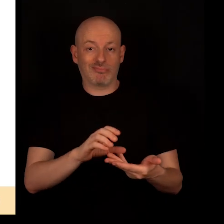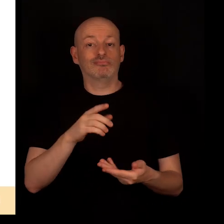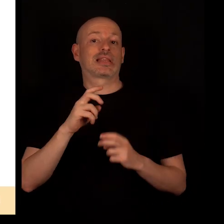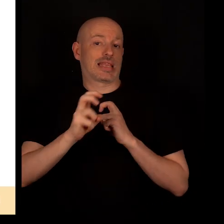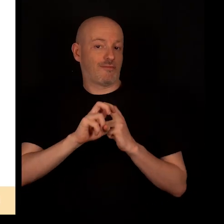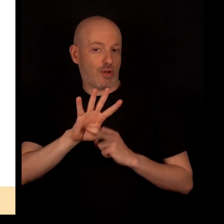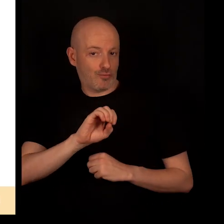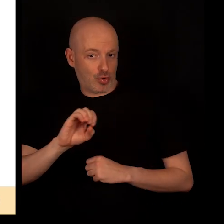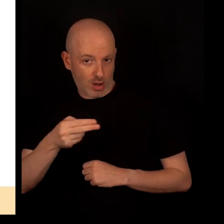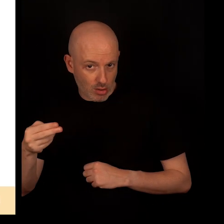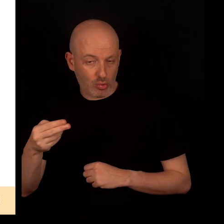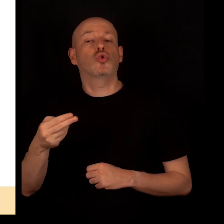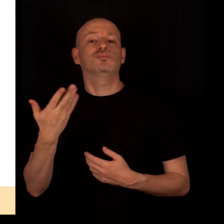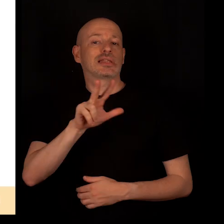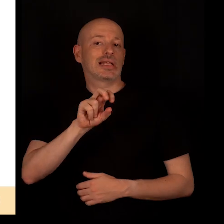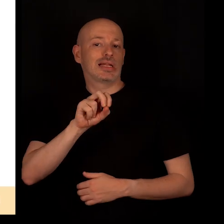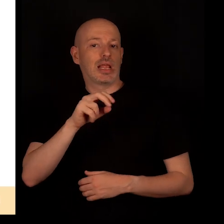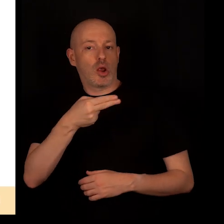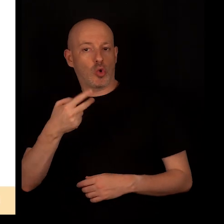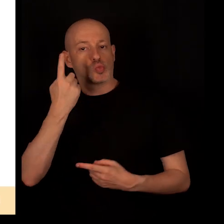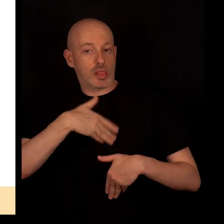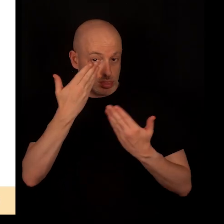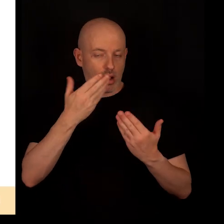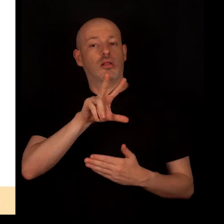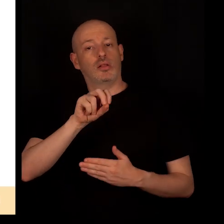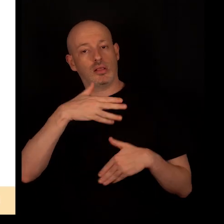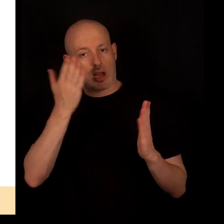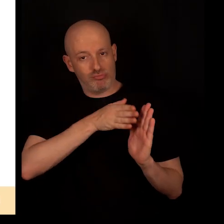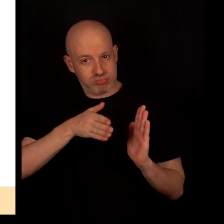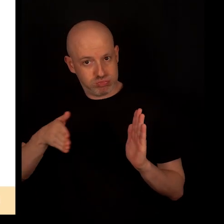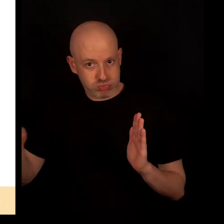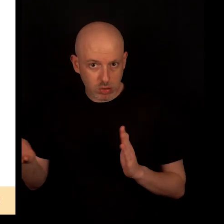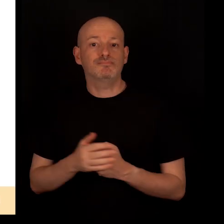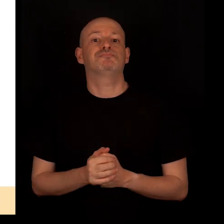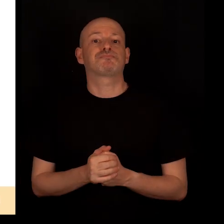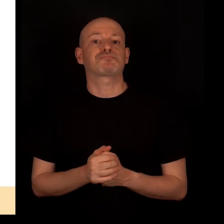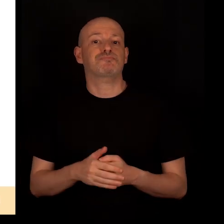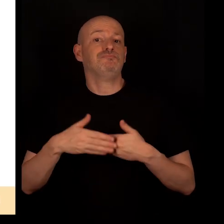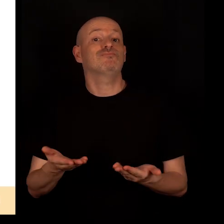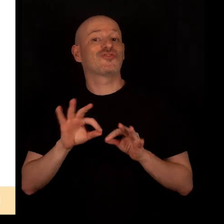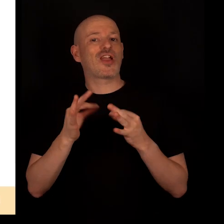the travel allowance €400, the daily allowance €30 for 30 days,